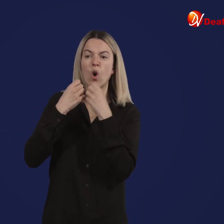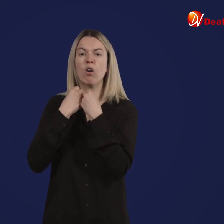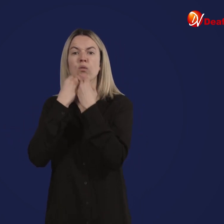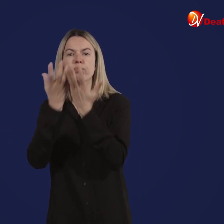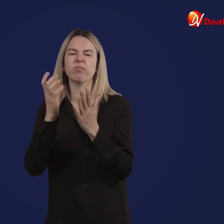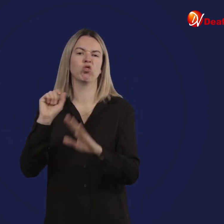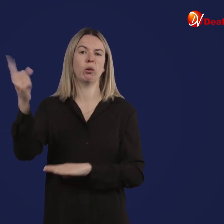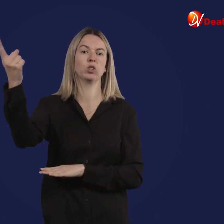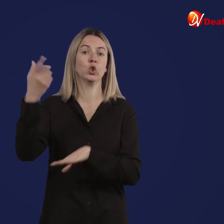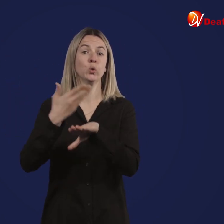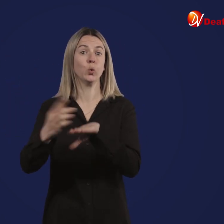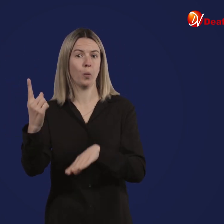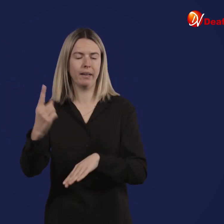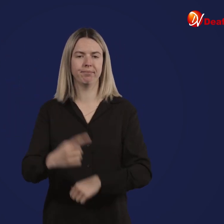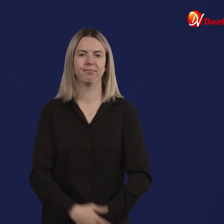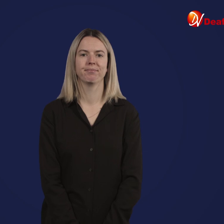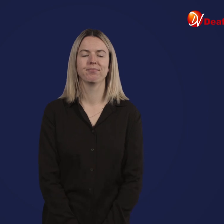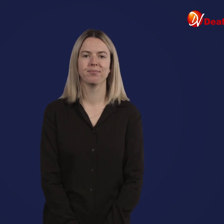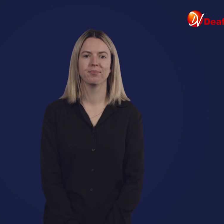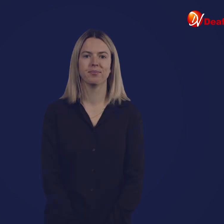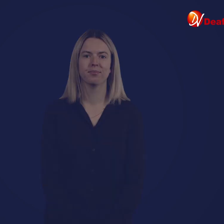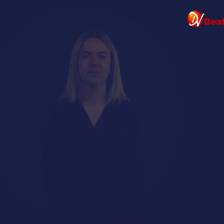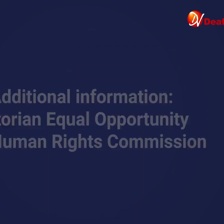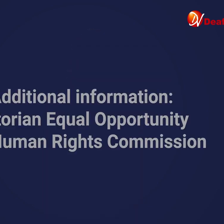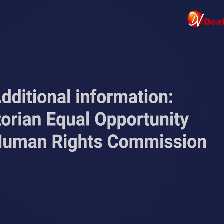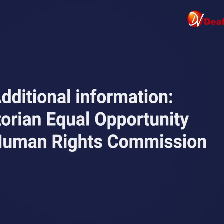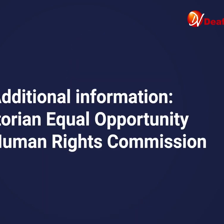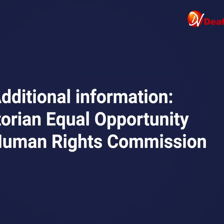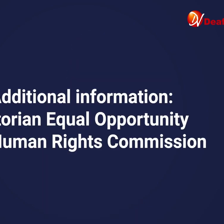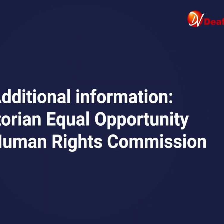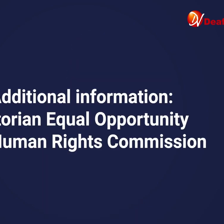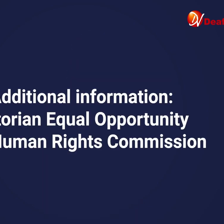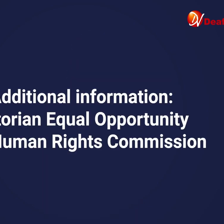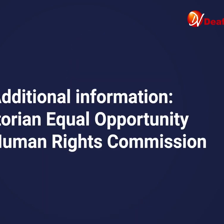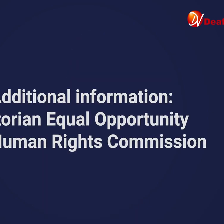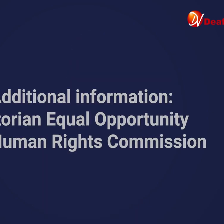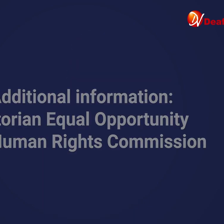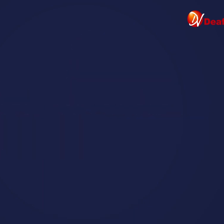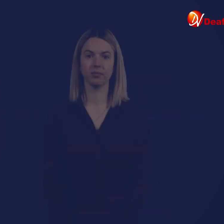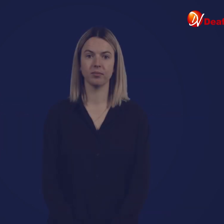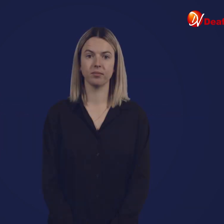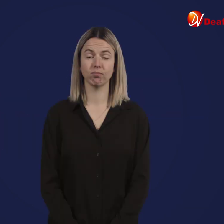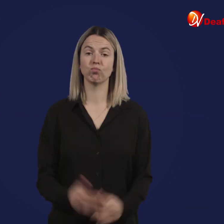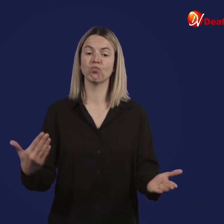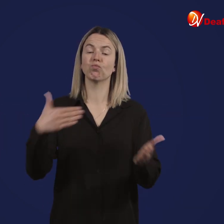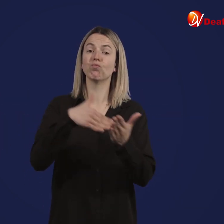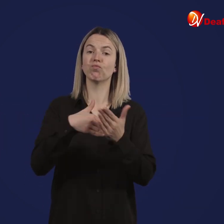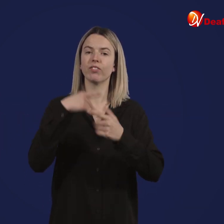According to the Victorian Equal Opportunity and Human Rights Commission,